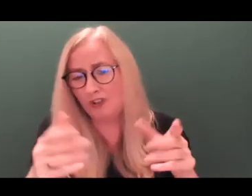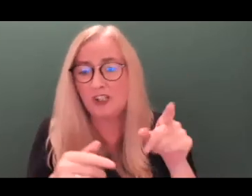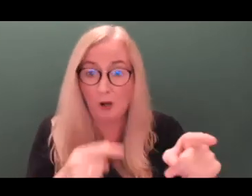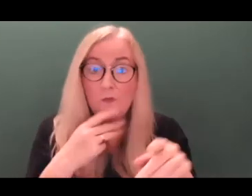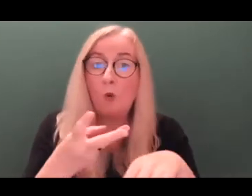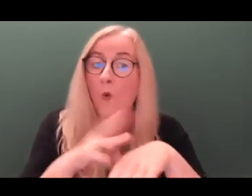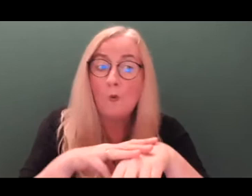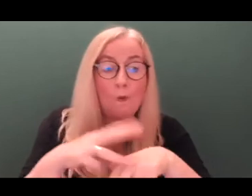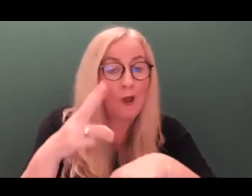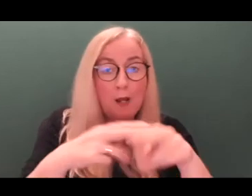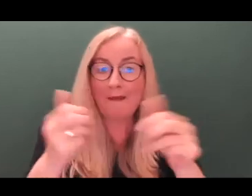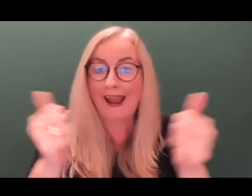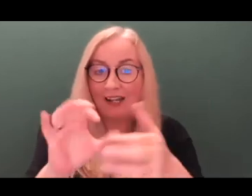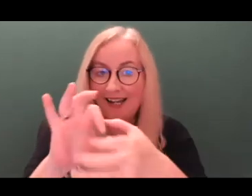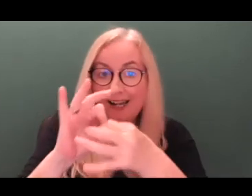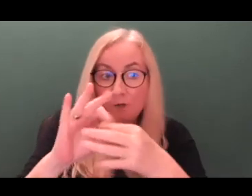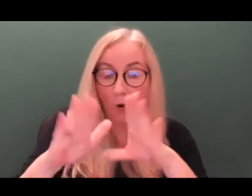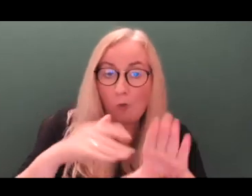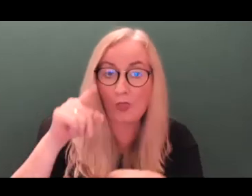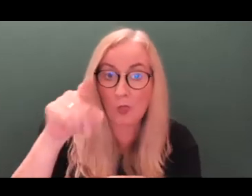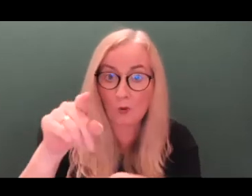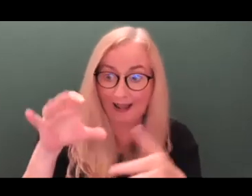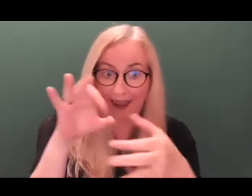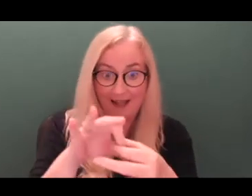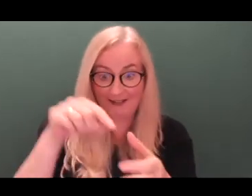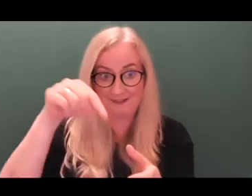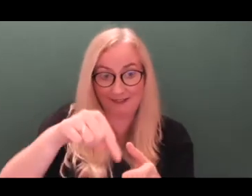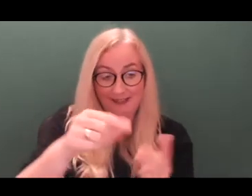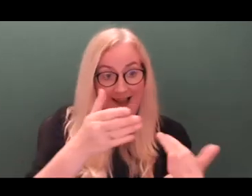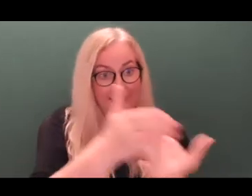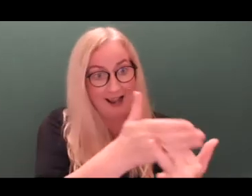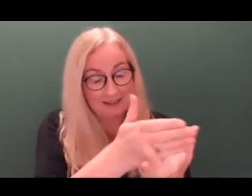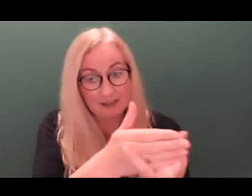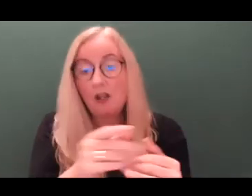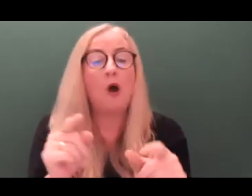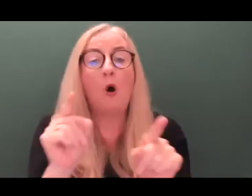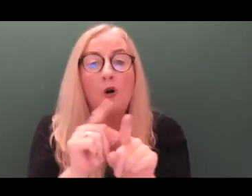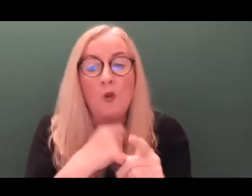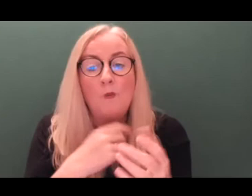with yourselves Bernice around that. And as I say, we do come across every aspect,